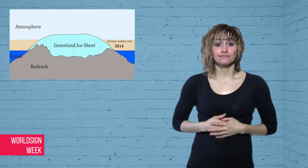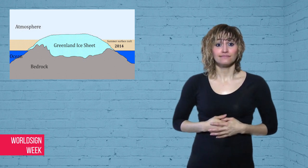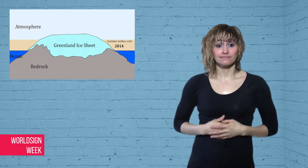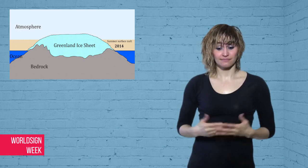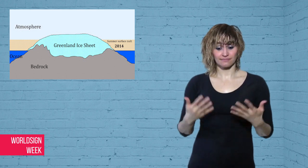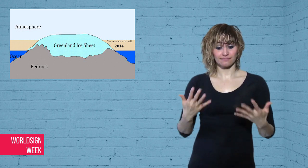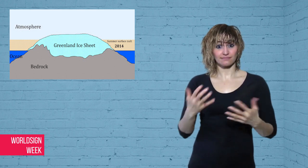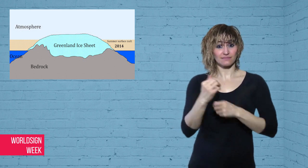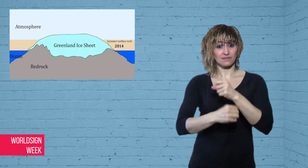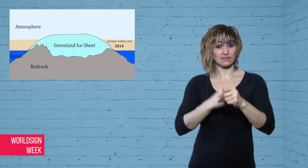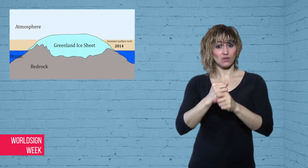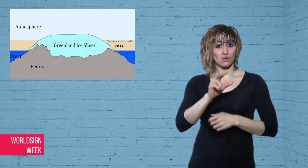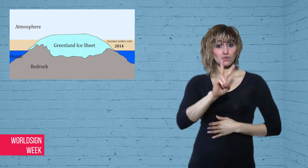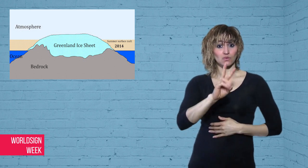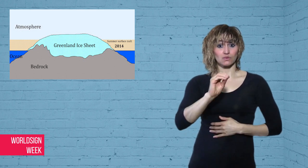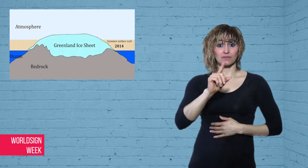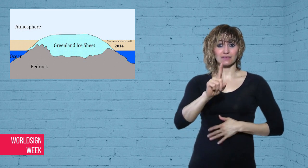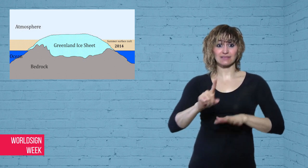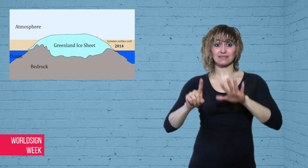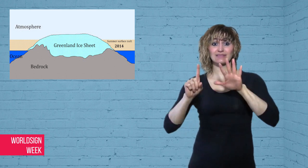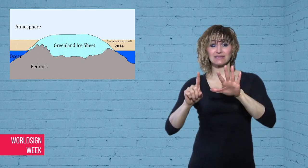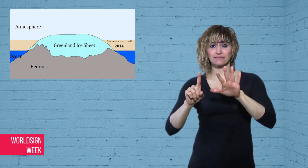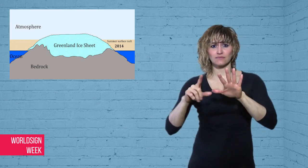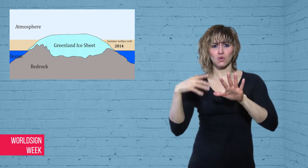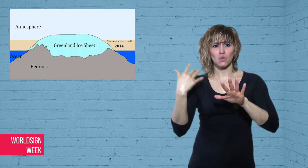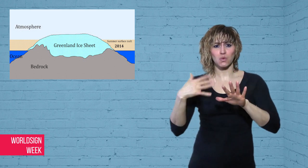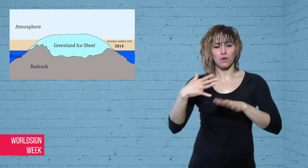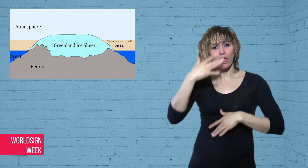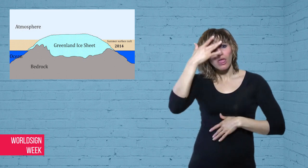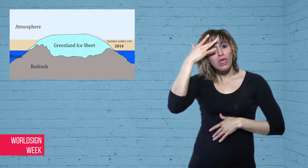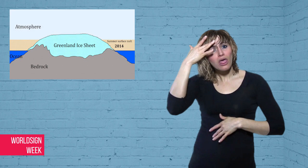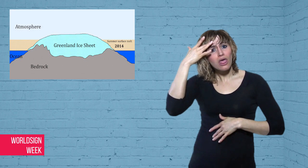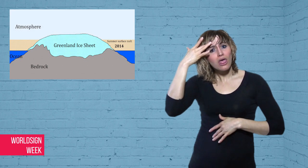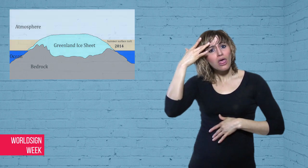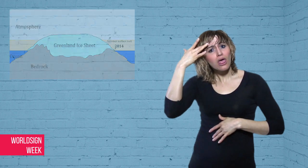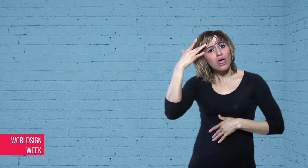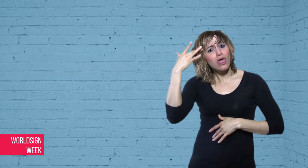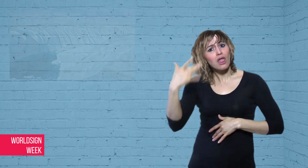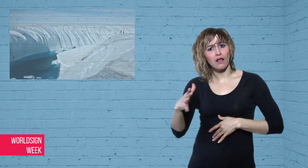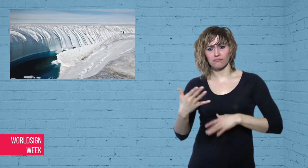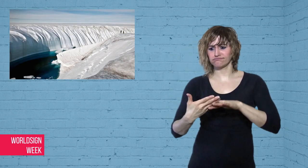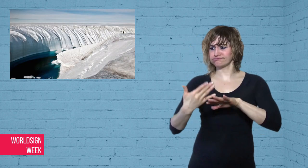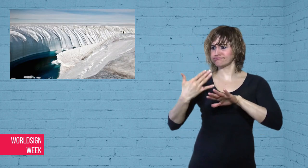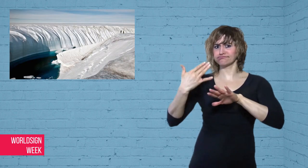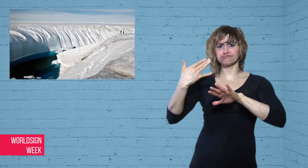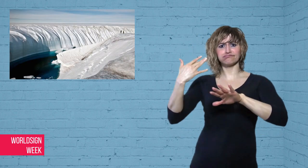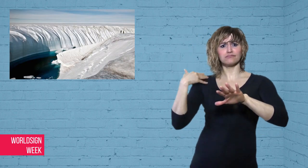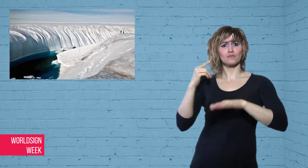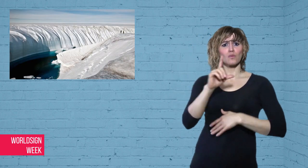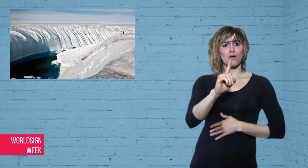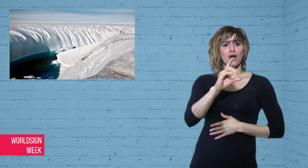The year 2016 was the warmest ever